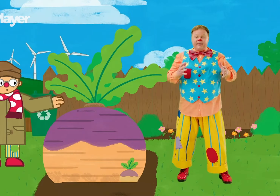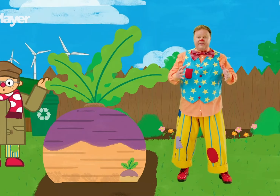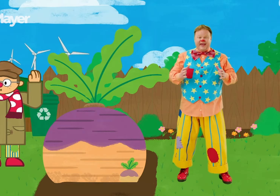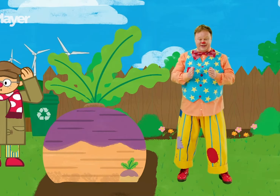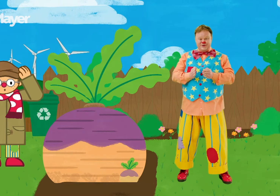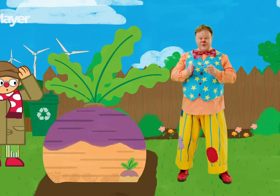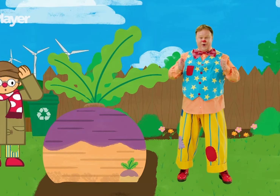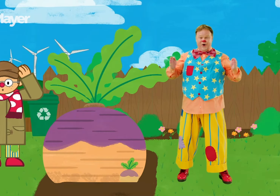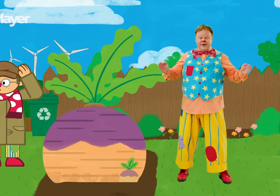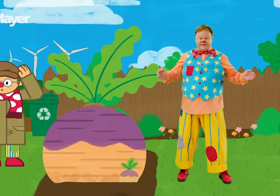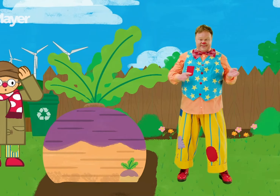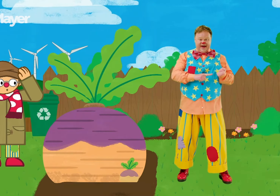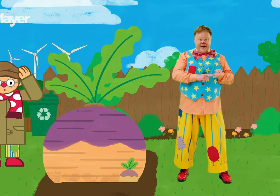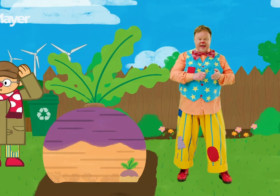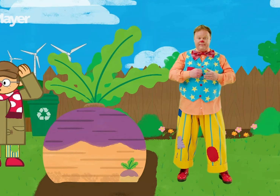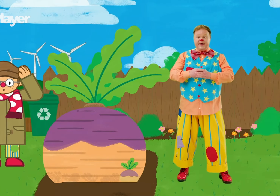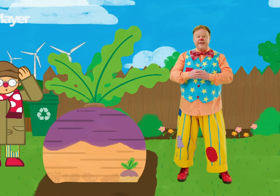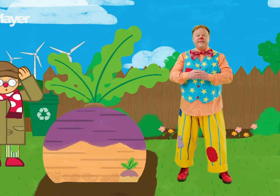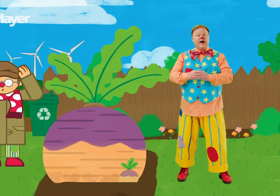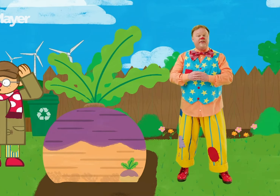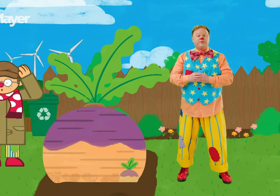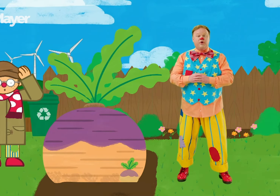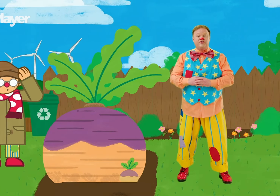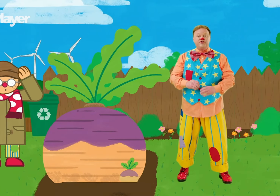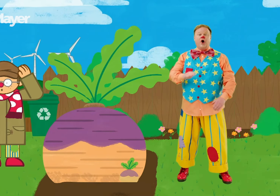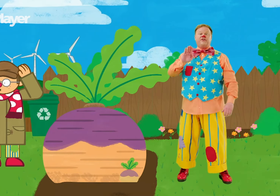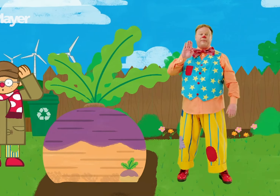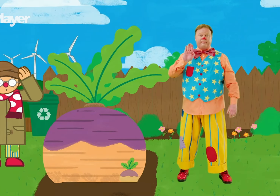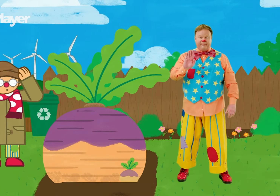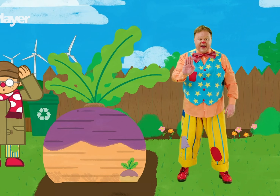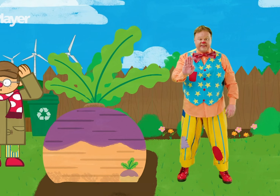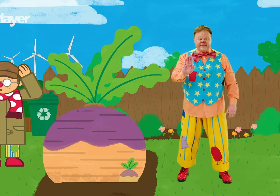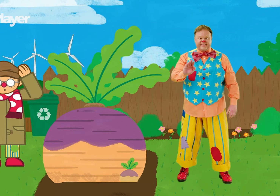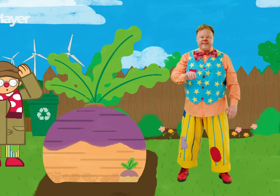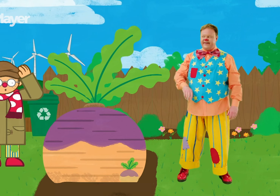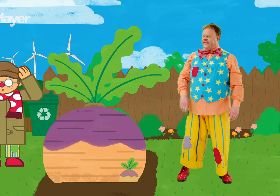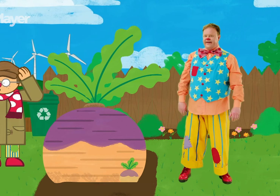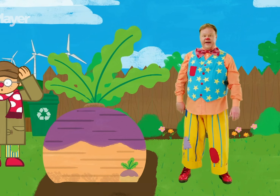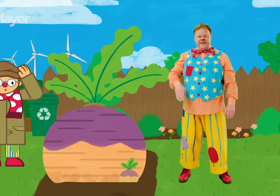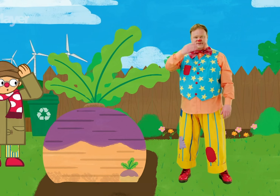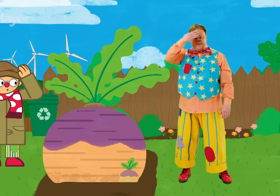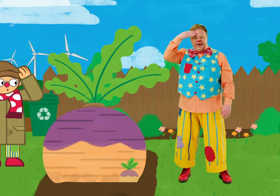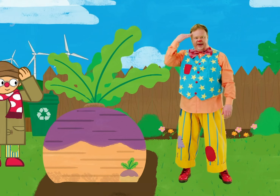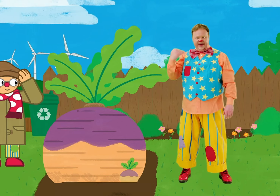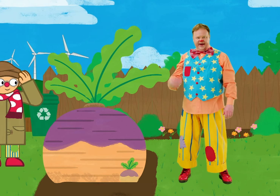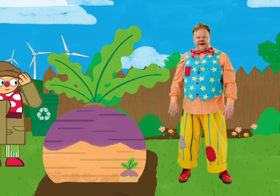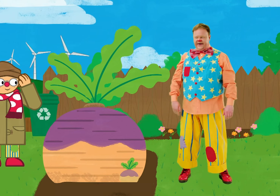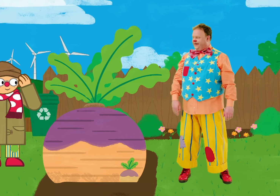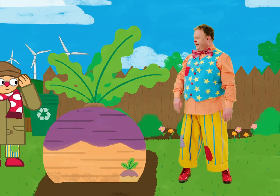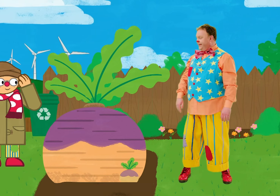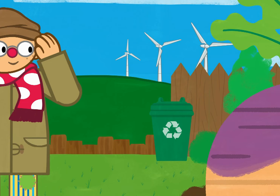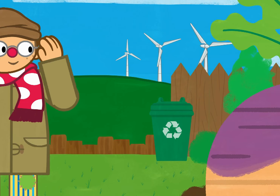but the enormous turnip just would not budge phew